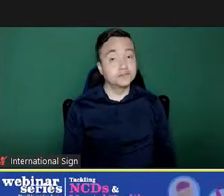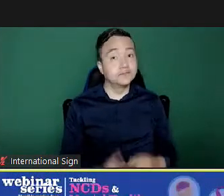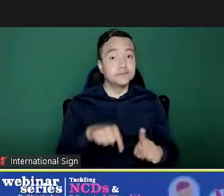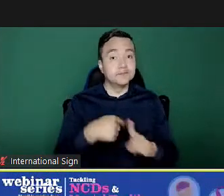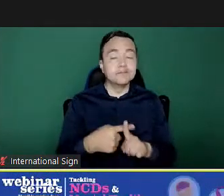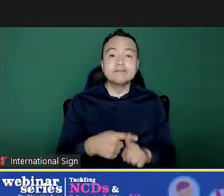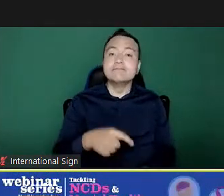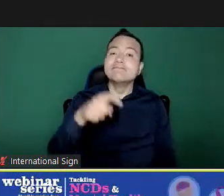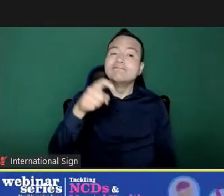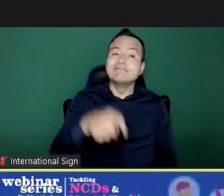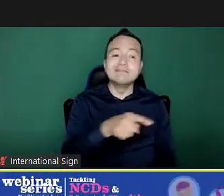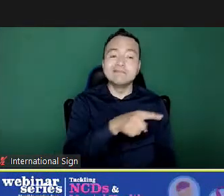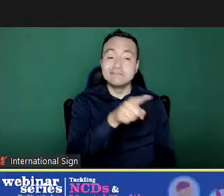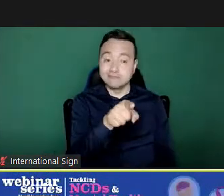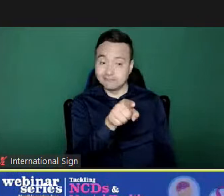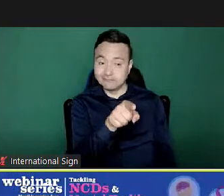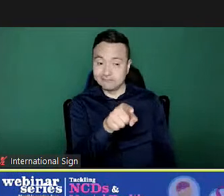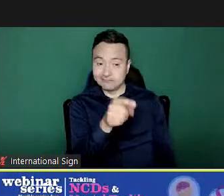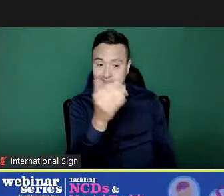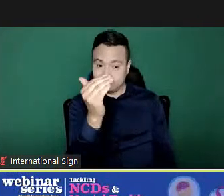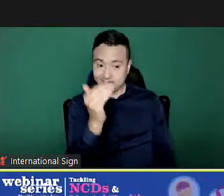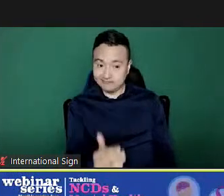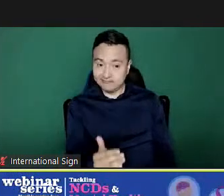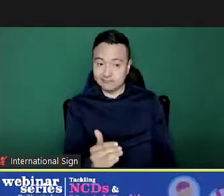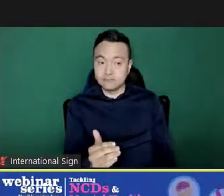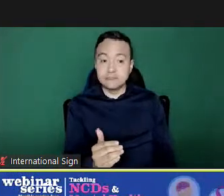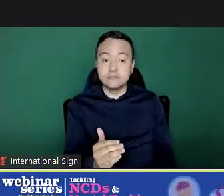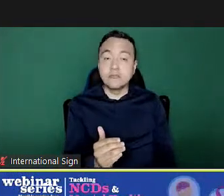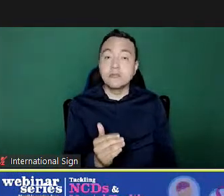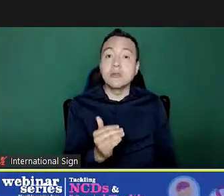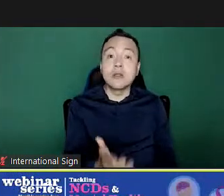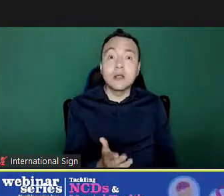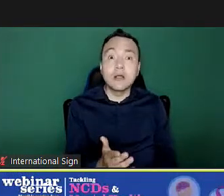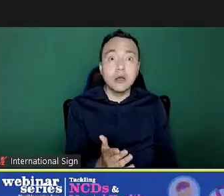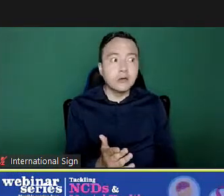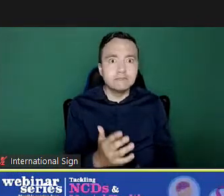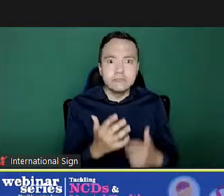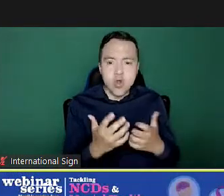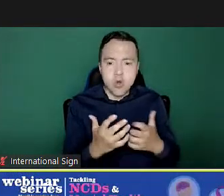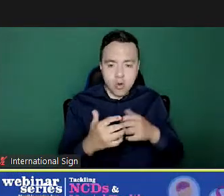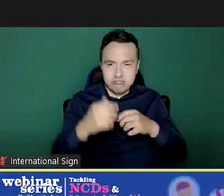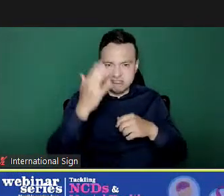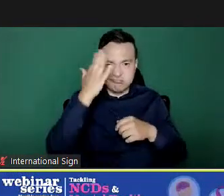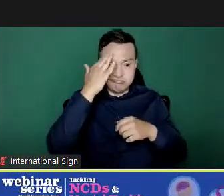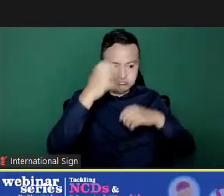care of challenges of integration of NCDs, strengthening leadership in defining NCD-related